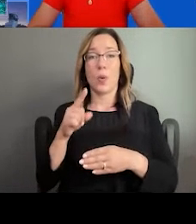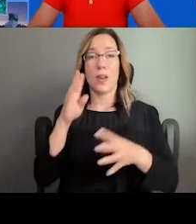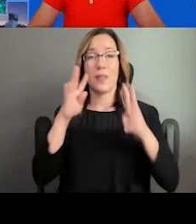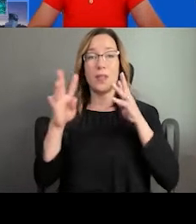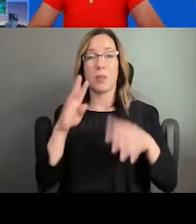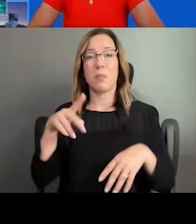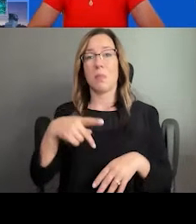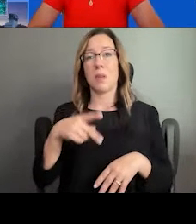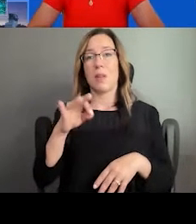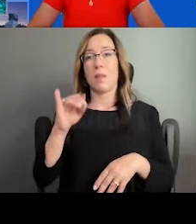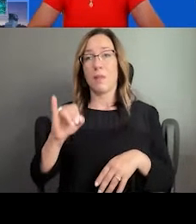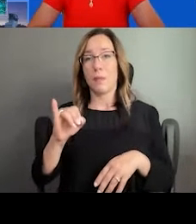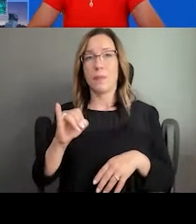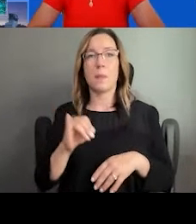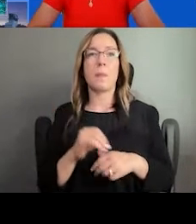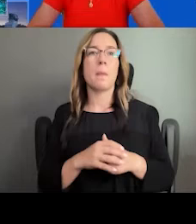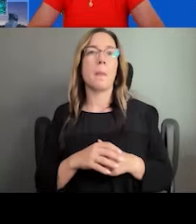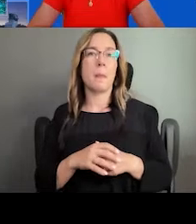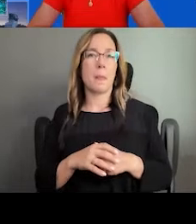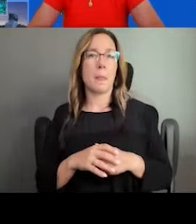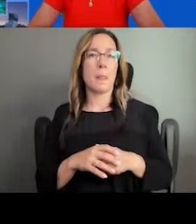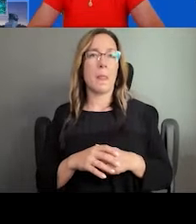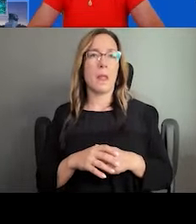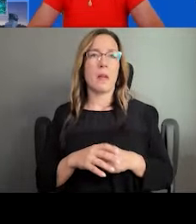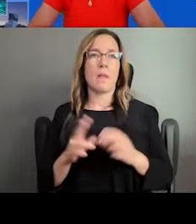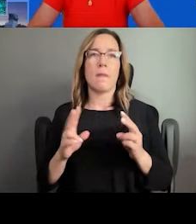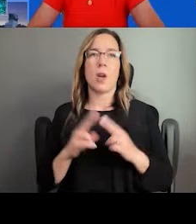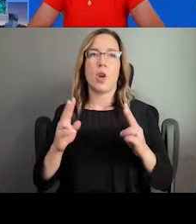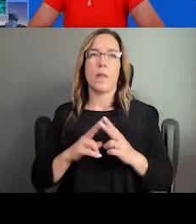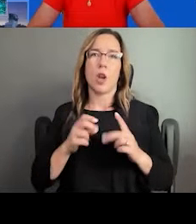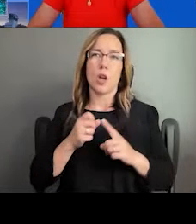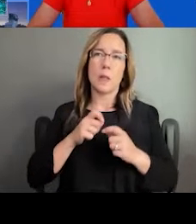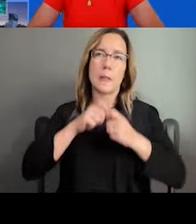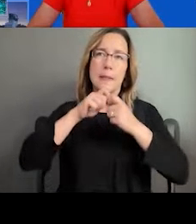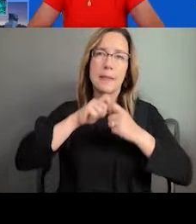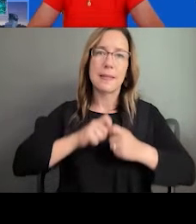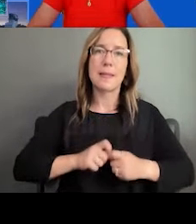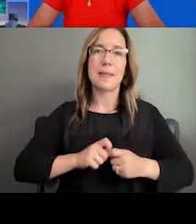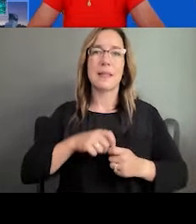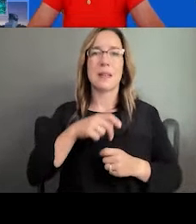It has very detailed PI and co-PI eligibility.